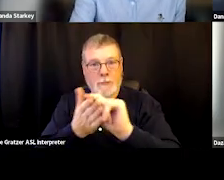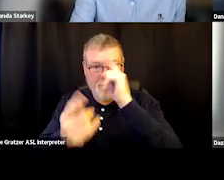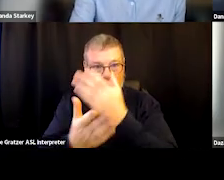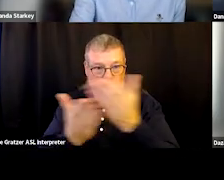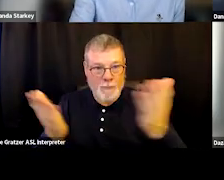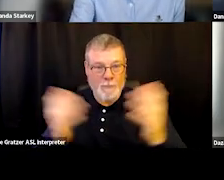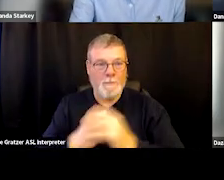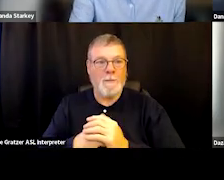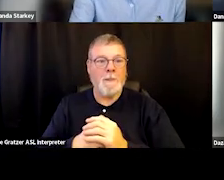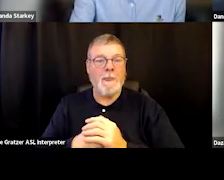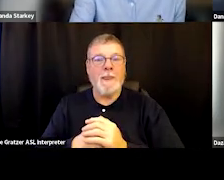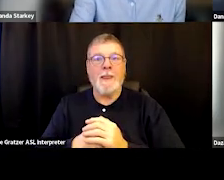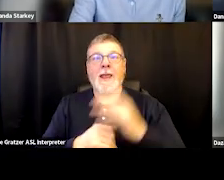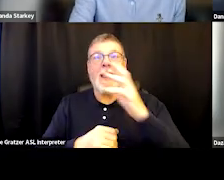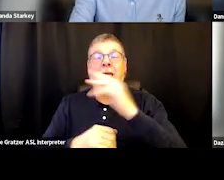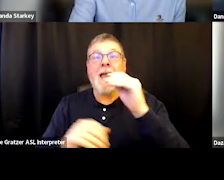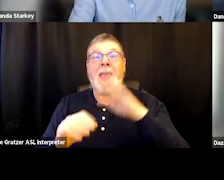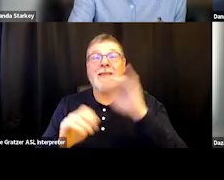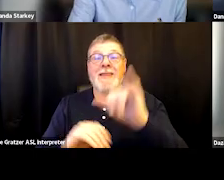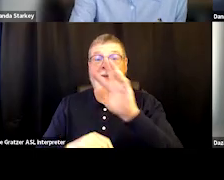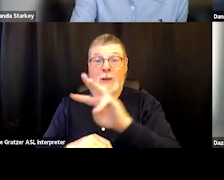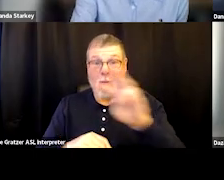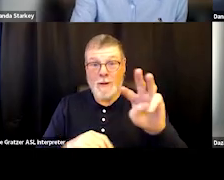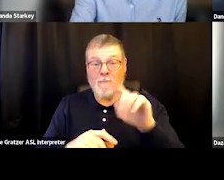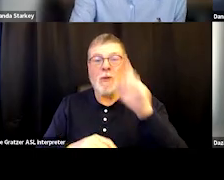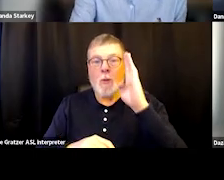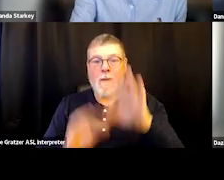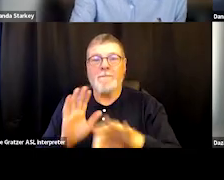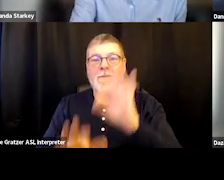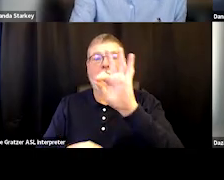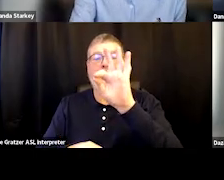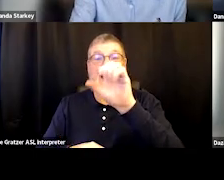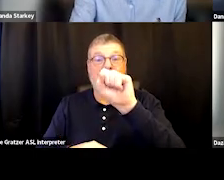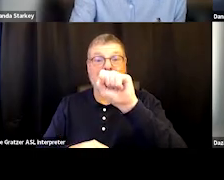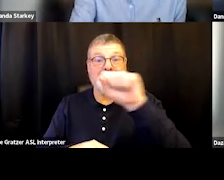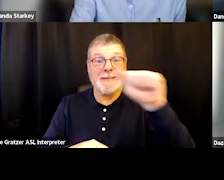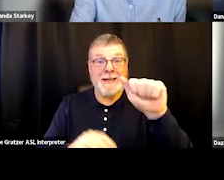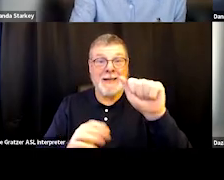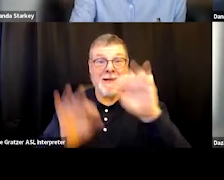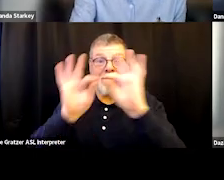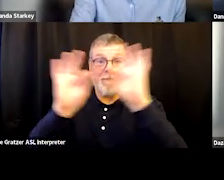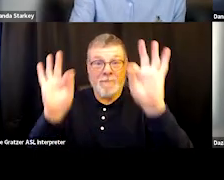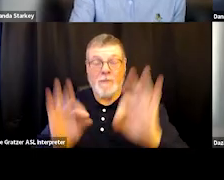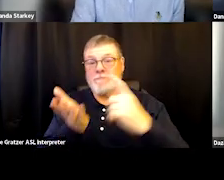And on the SOAR Works website, you will find all SSA forms that will be discussed on today's call,